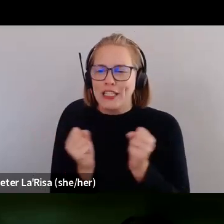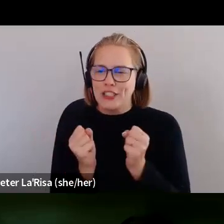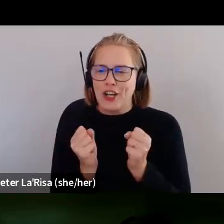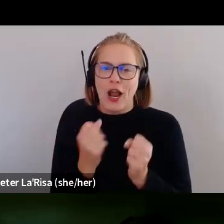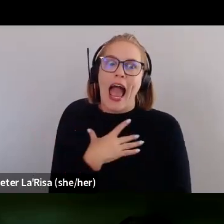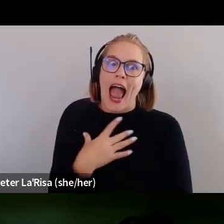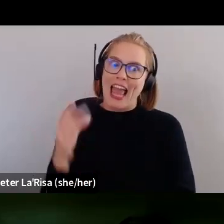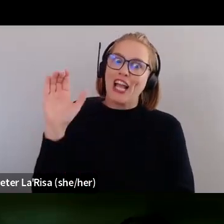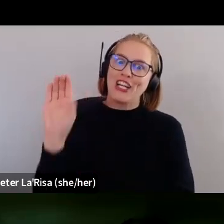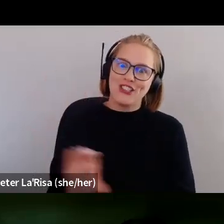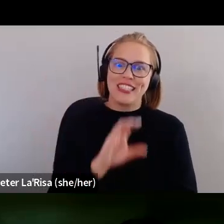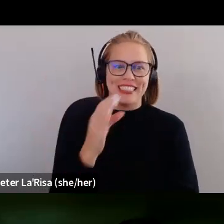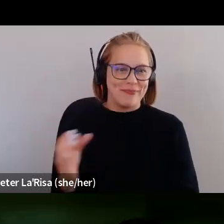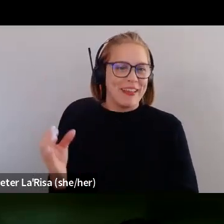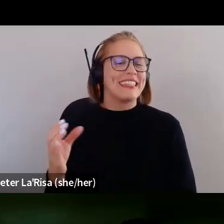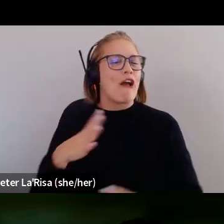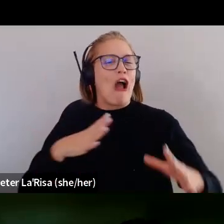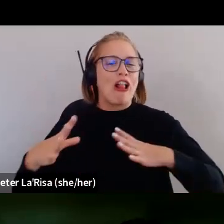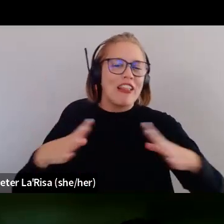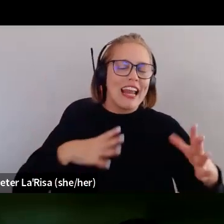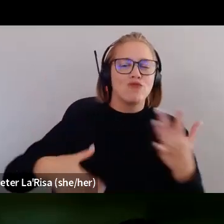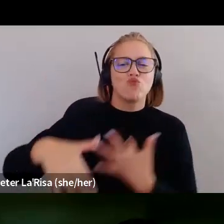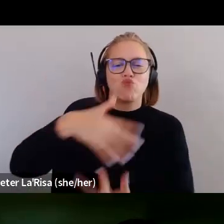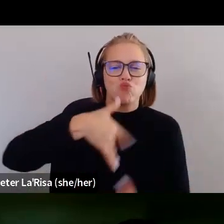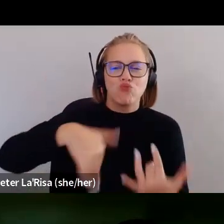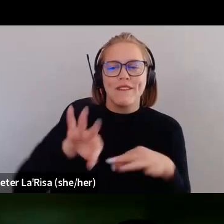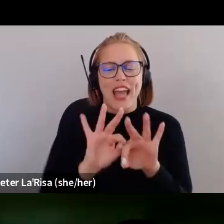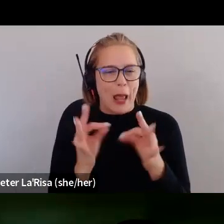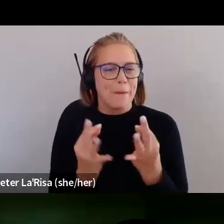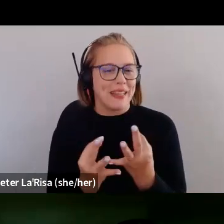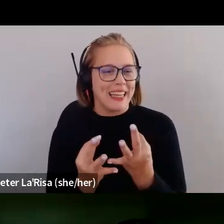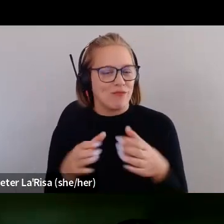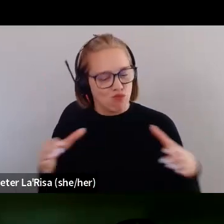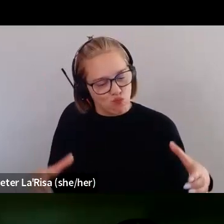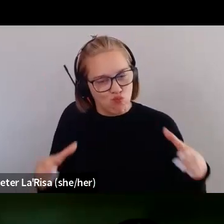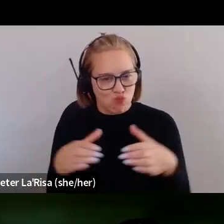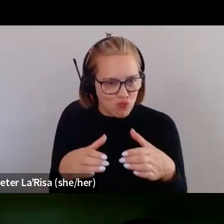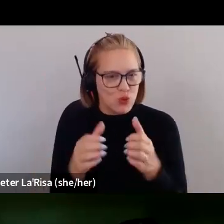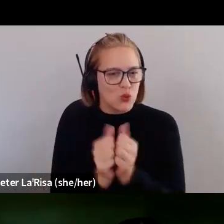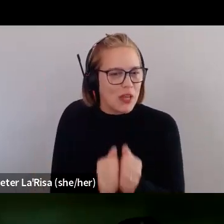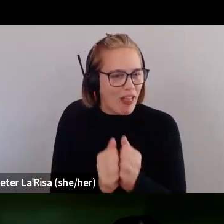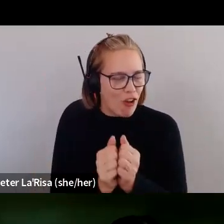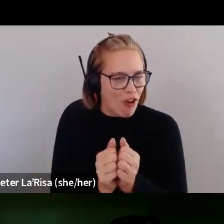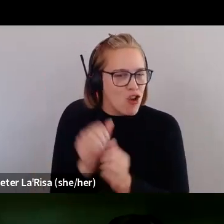: My name is Felicity. My pronouns are she/her. My favorite season is